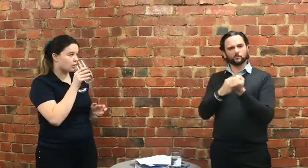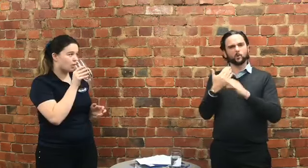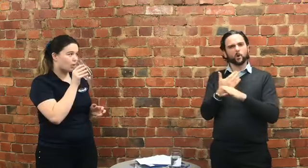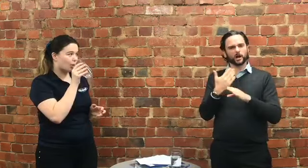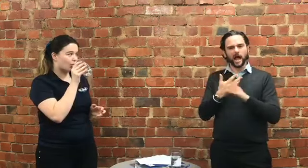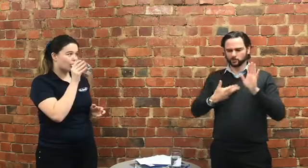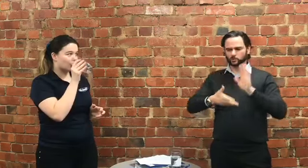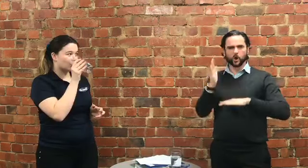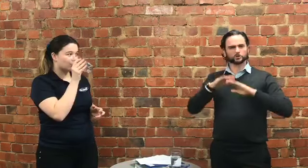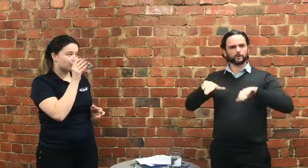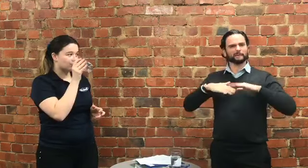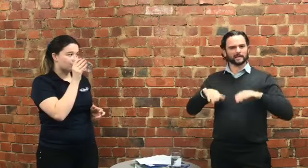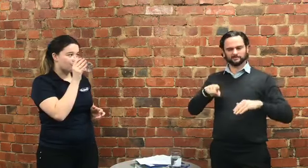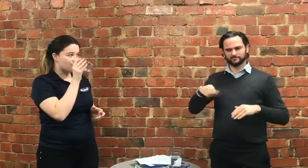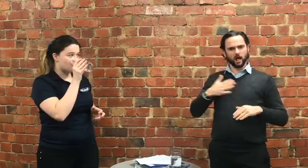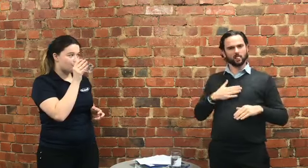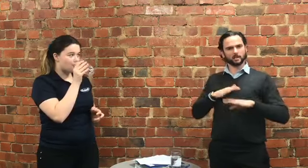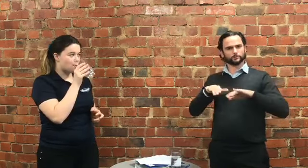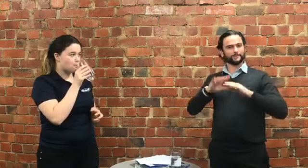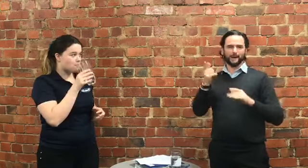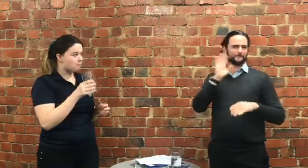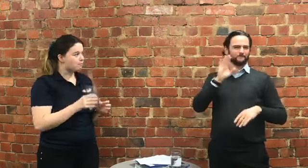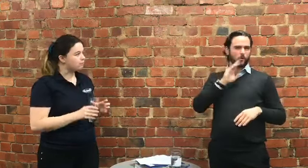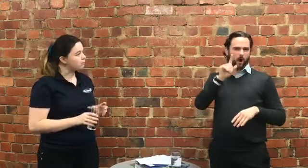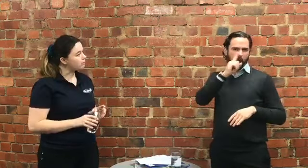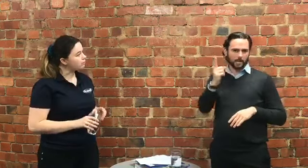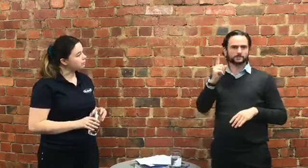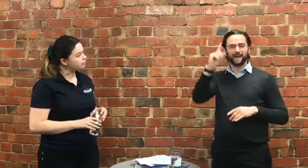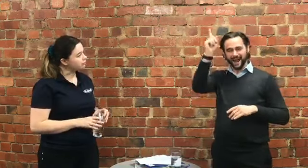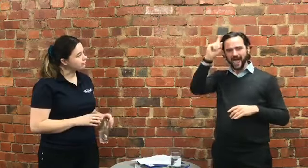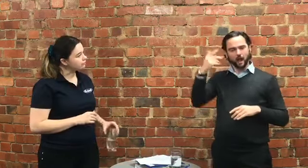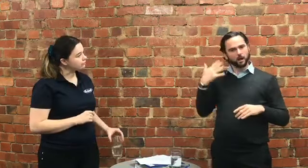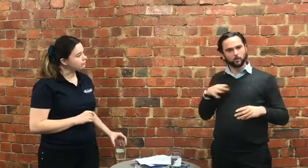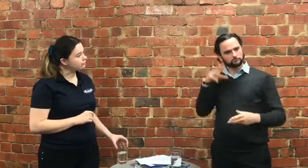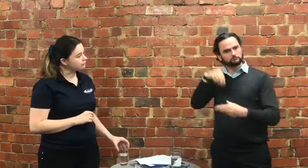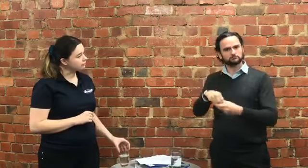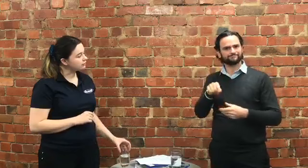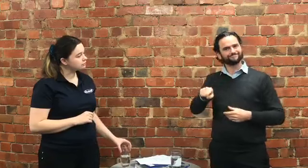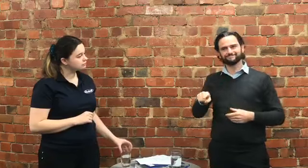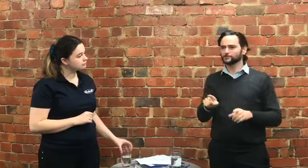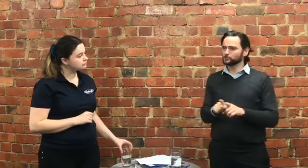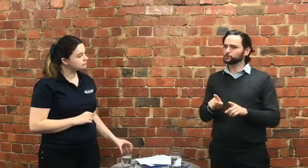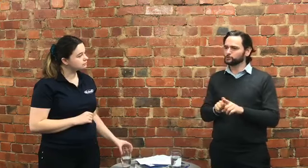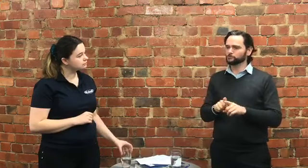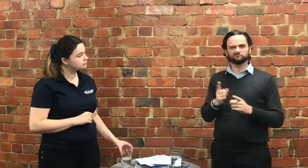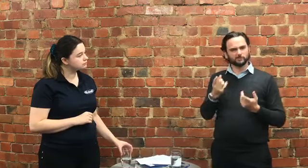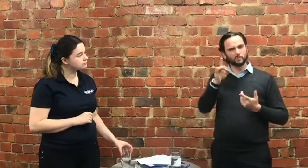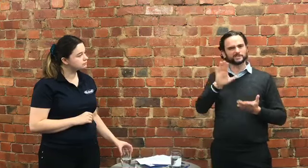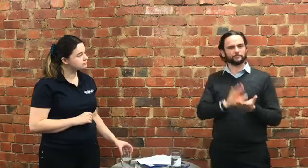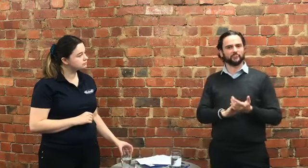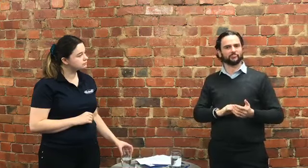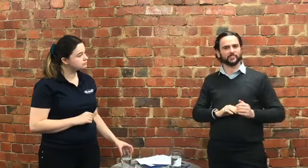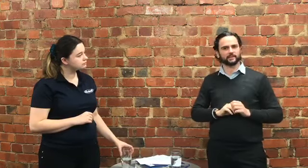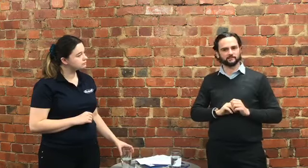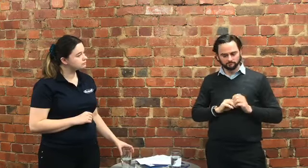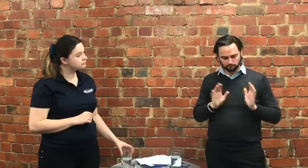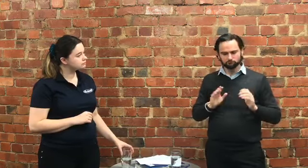you want support to go swimming once a month because you like swimming. Previously, you couldn't be involved in that activity.